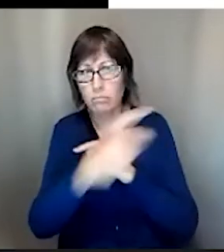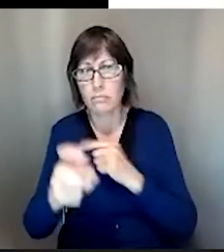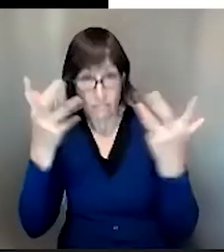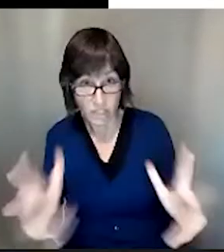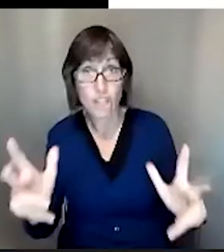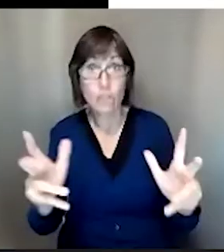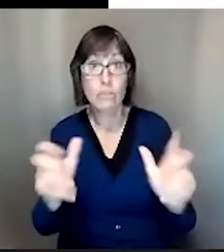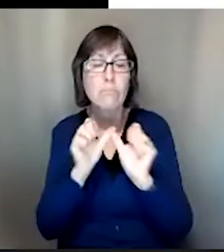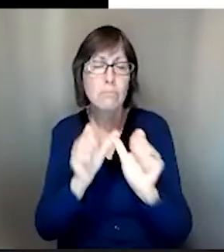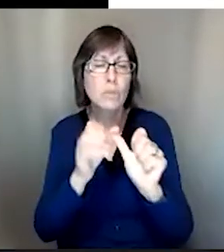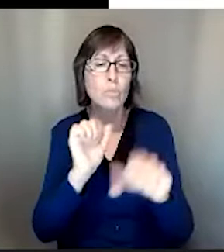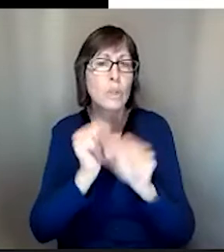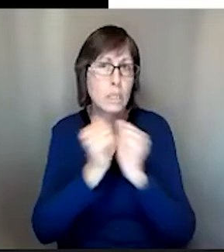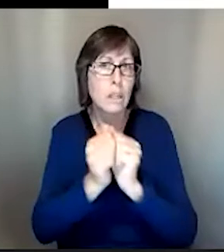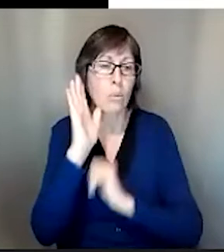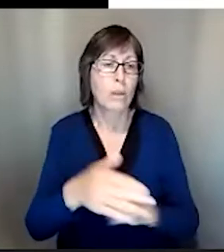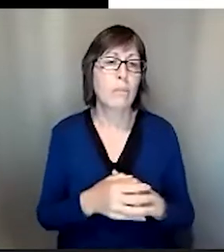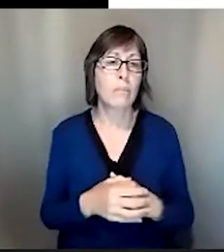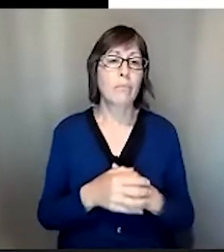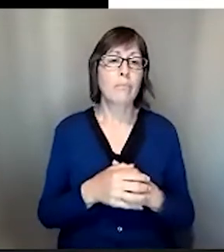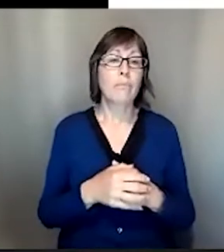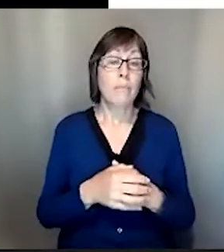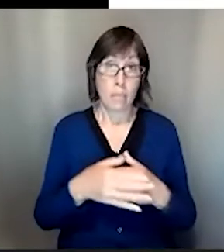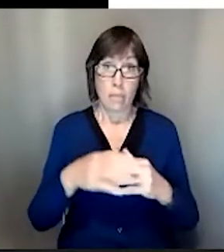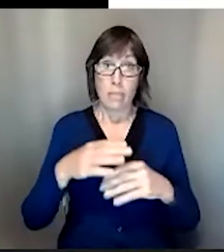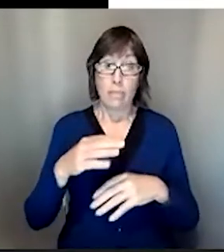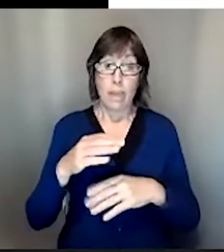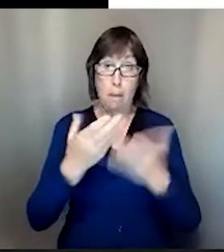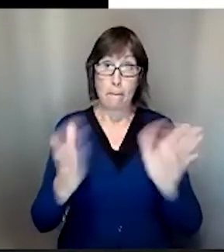The current Municipal Public Art collection will continue to exist with the City of Calgary,